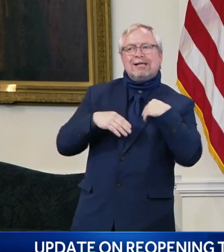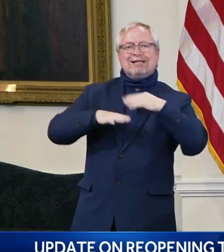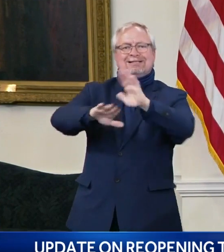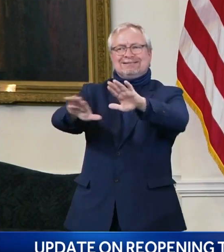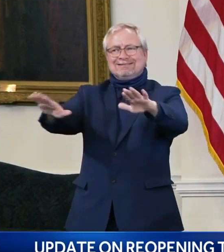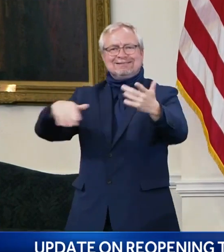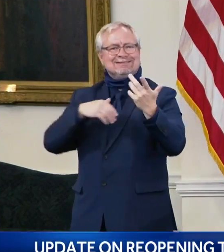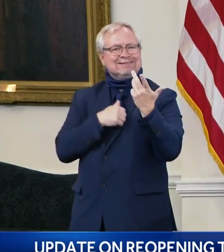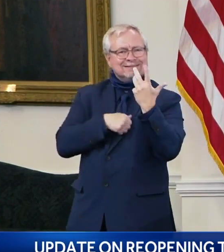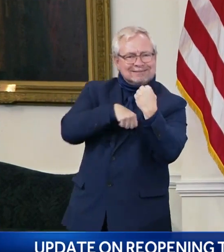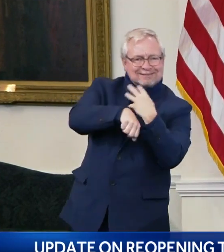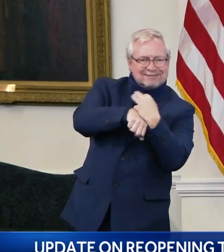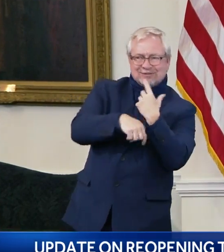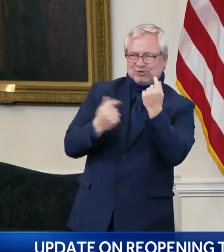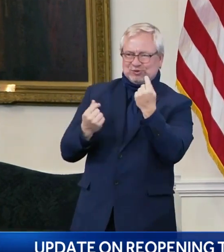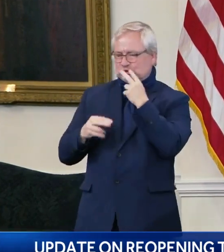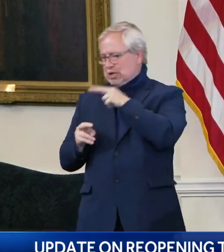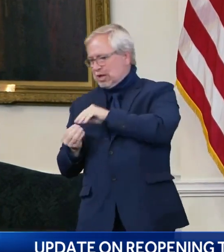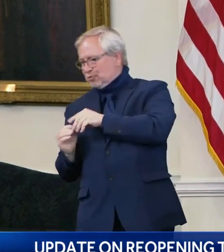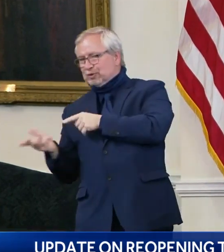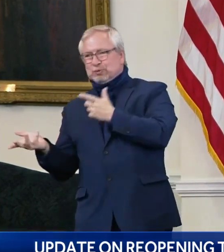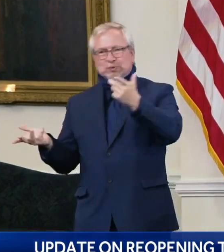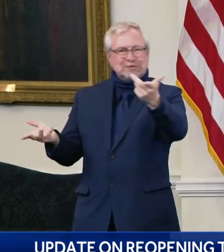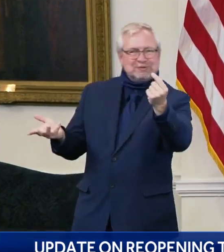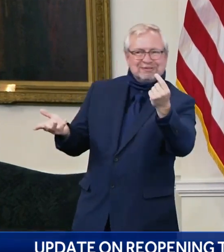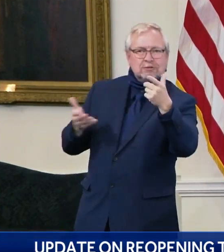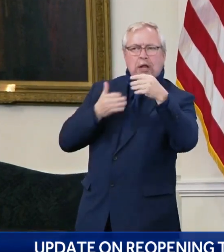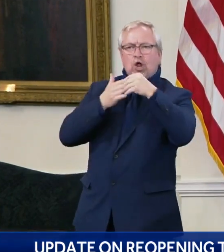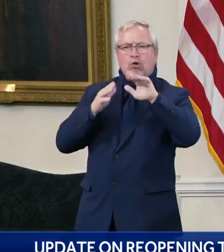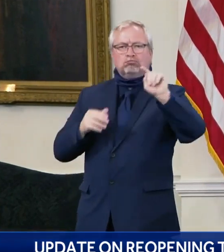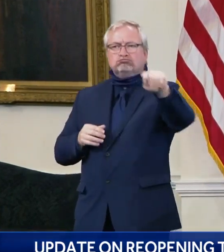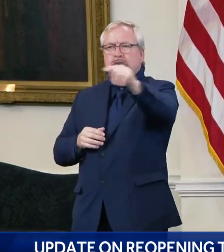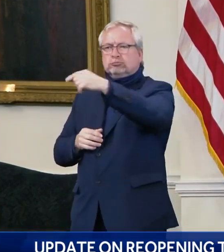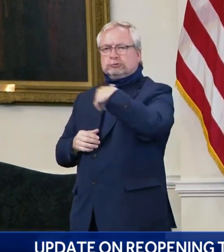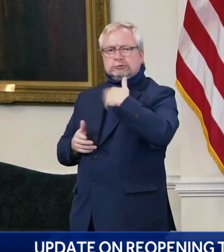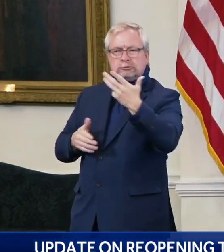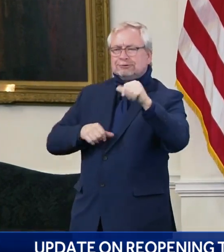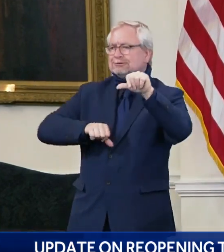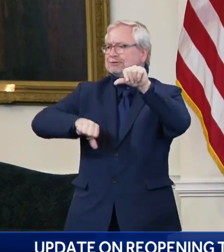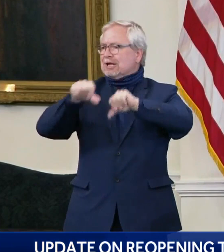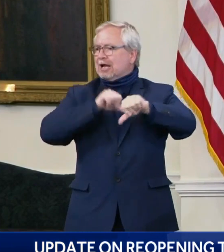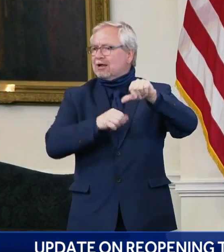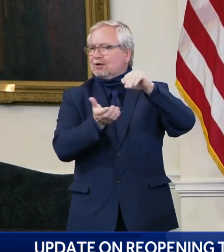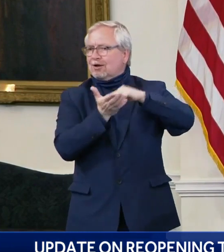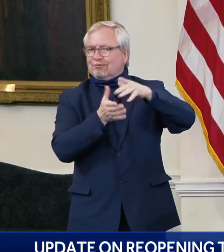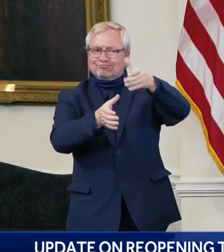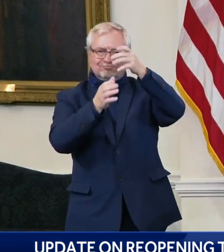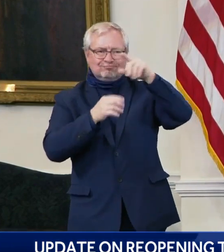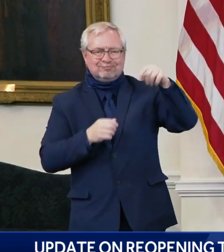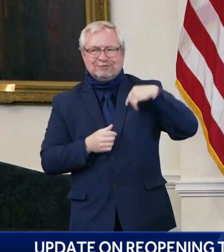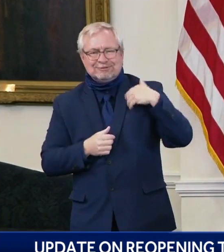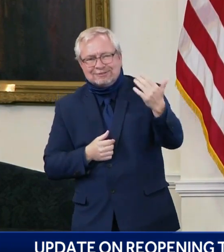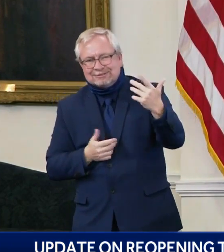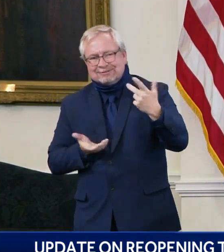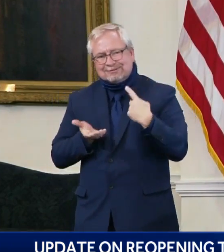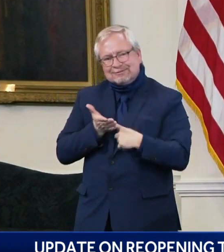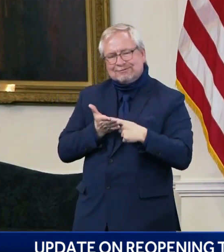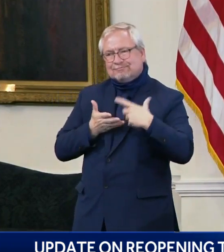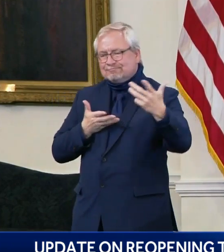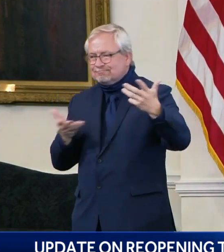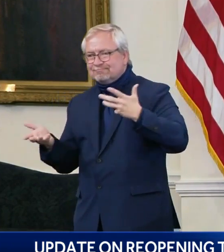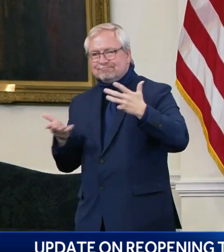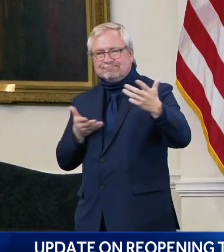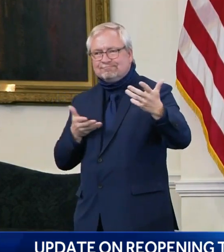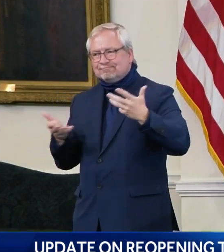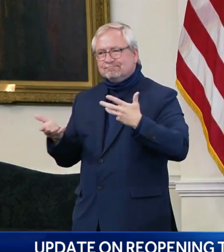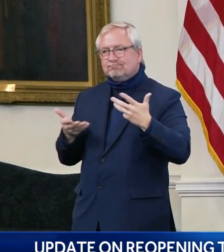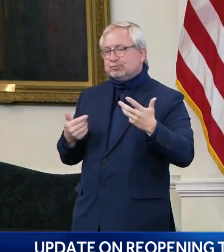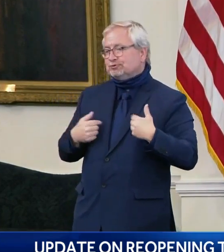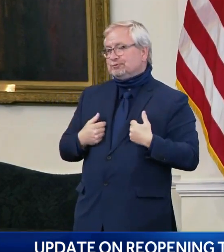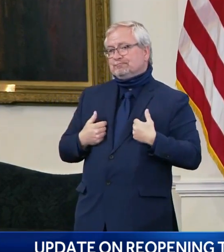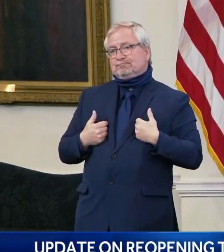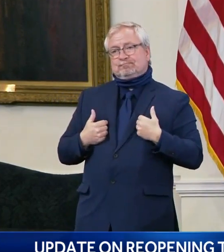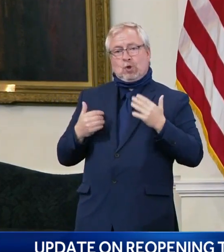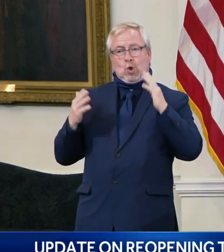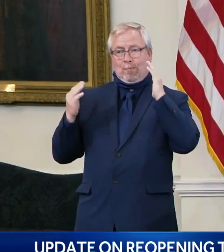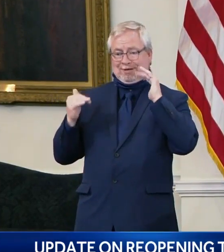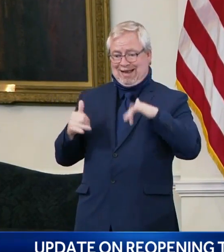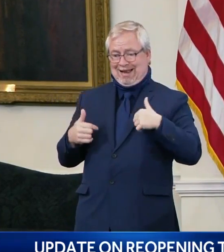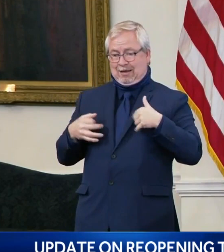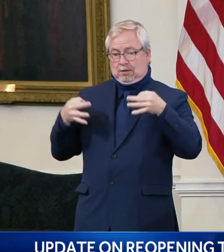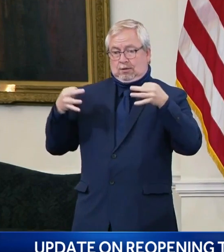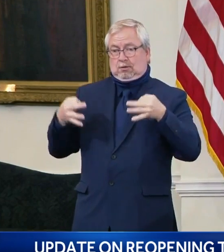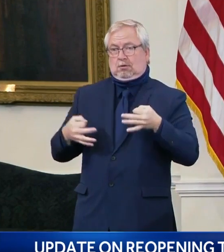WE HAVE BEEN CONFIDENTLY WATCHING AND LOOKING AT THIS AND TALKING TO THE EXPERTS IN CONSULTATION WITH OUR LOCAL LEADERS AND OUR SCIENTISTS AND DOCTORS AND BUSINESS LEADERS.